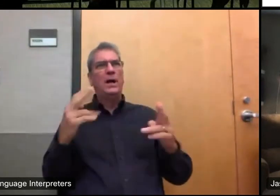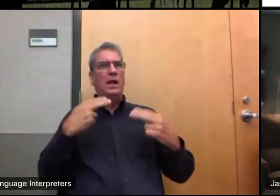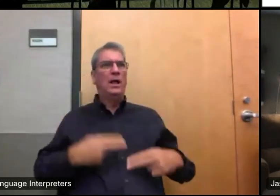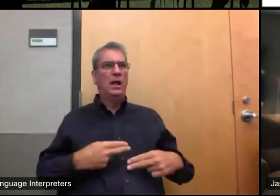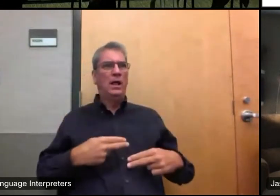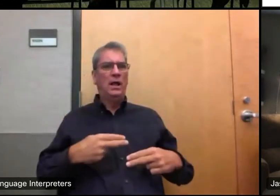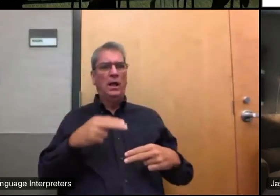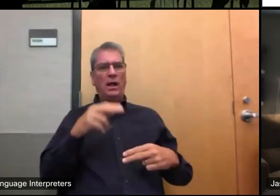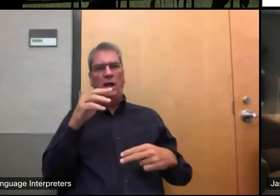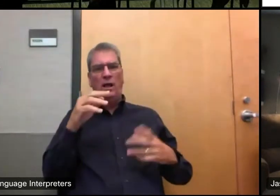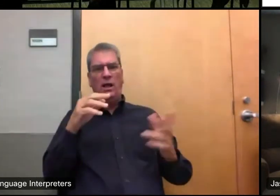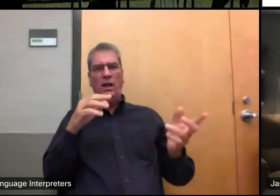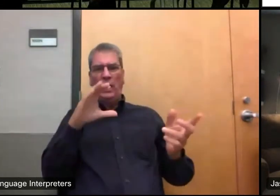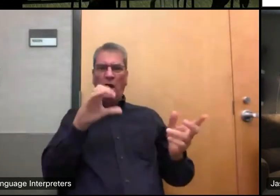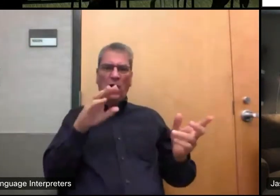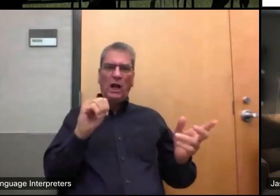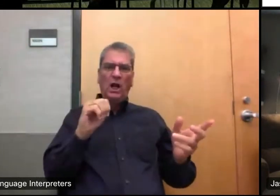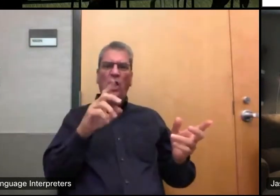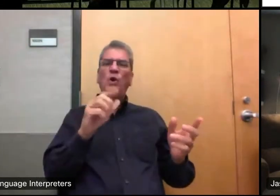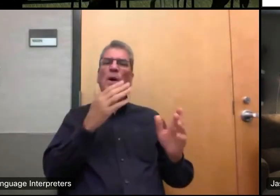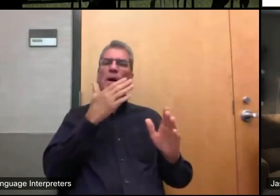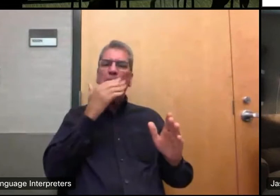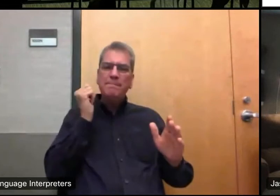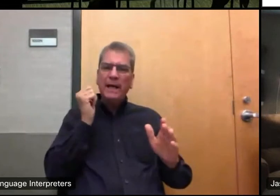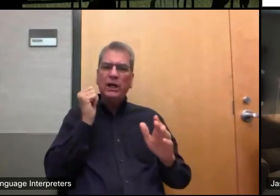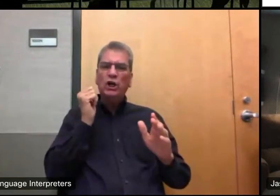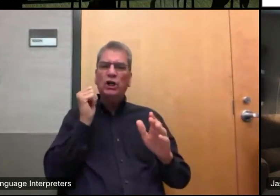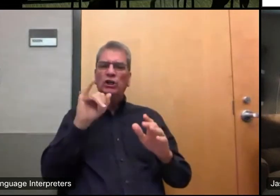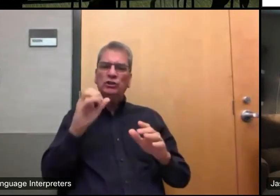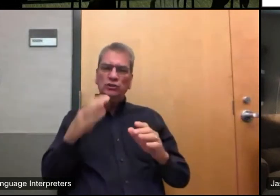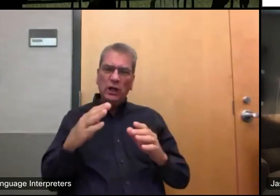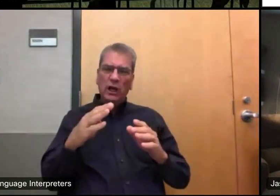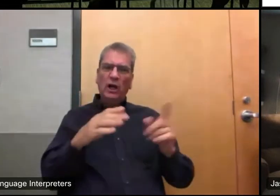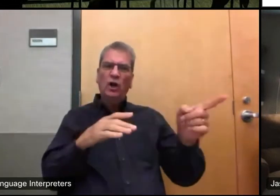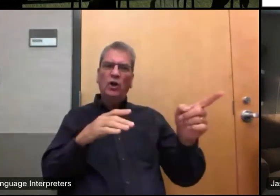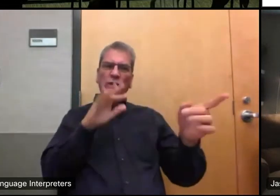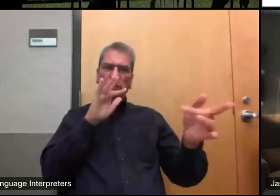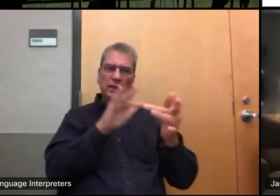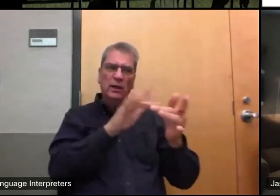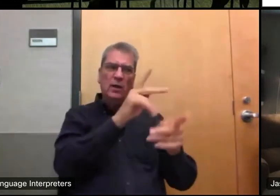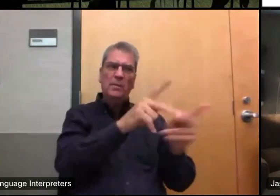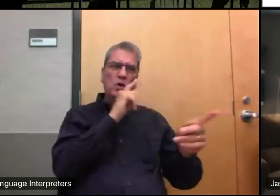come do a better job. Tapping into people who are already trusted to help spread those messages in ways that are credible.